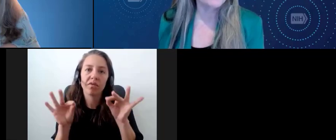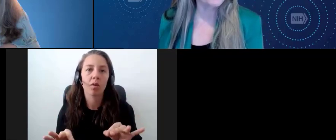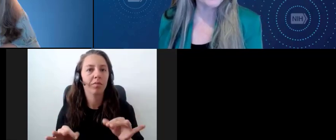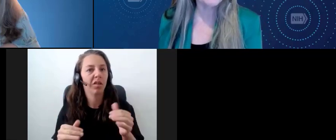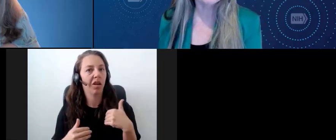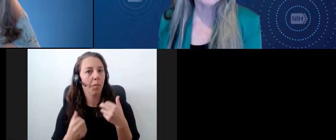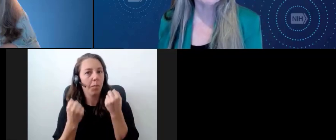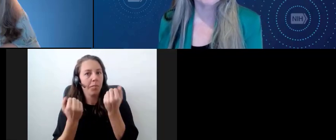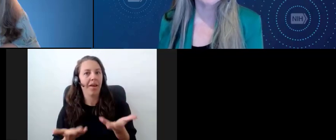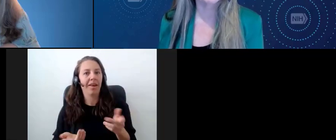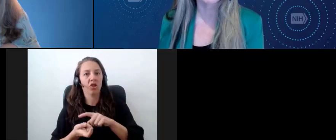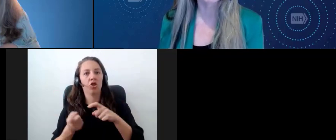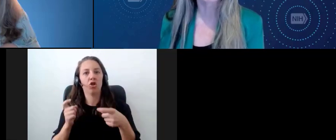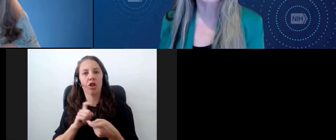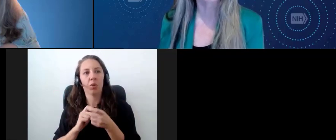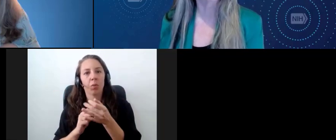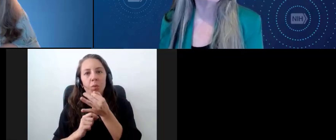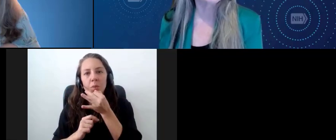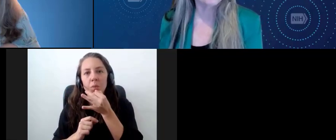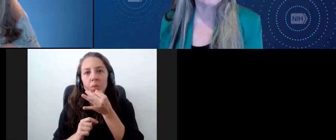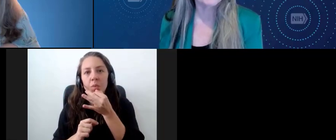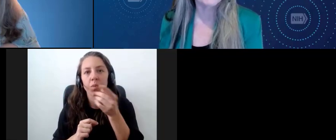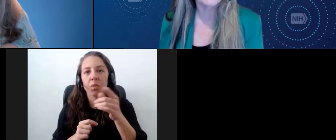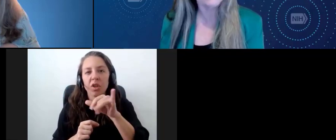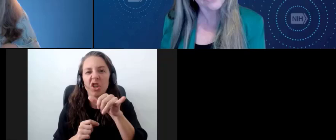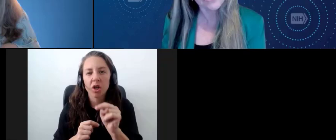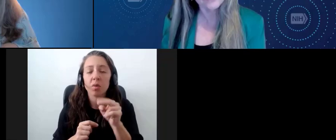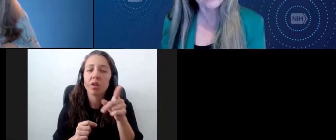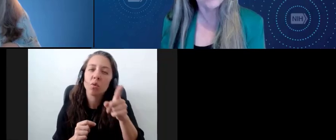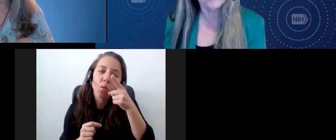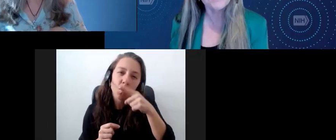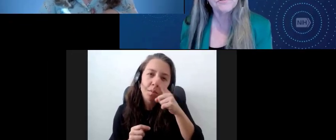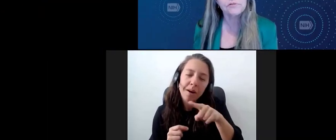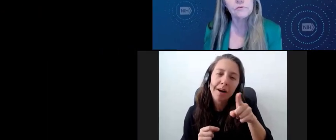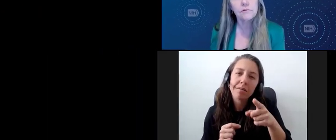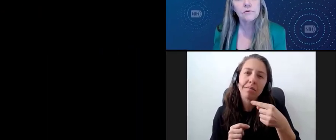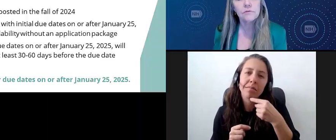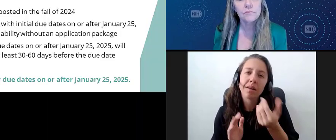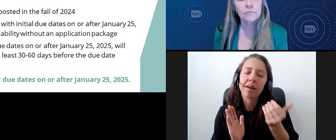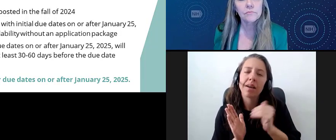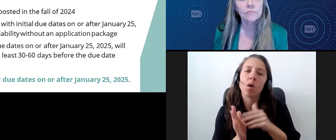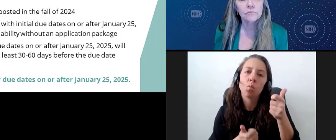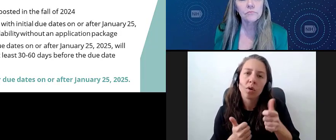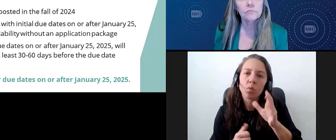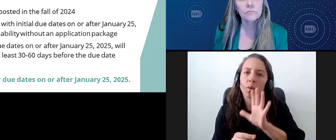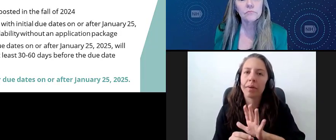Could you reiterate for us which ones will be incorporated into the new forms? Megan Columbus Sure.